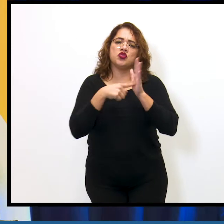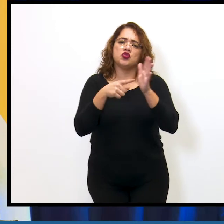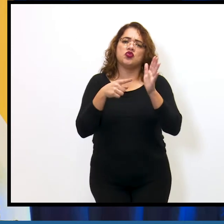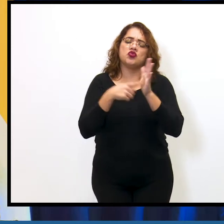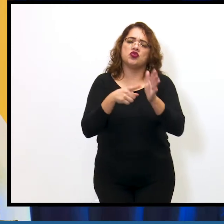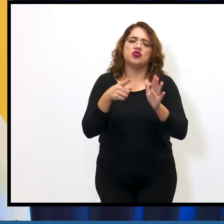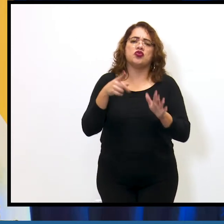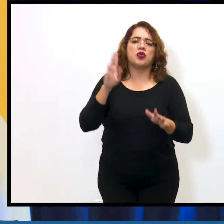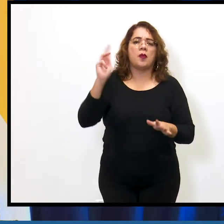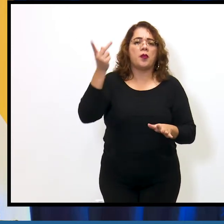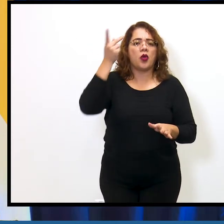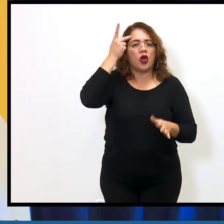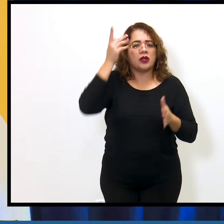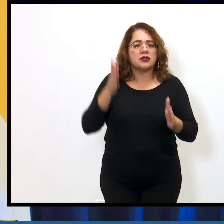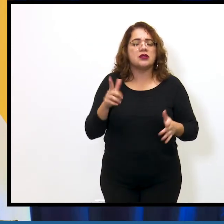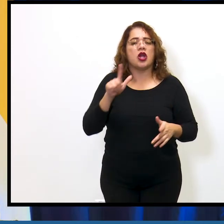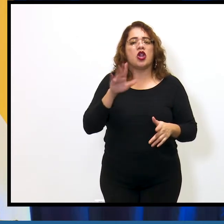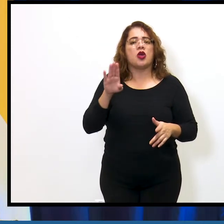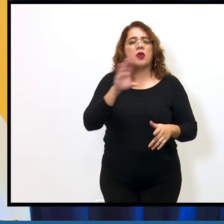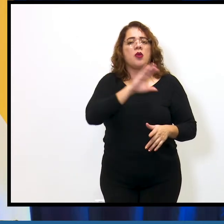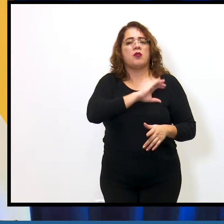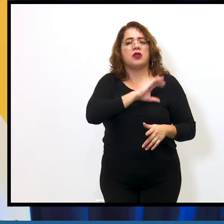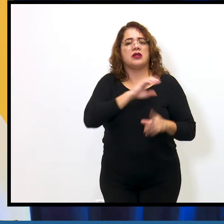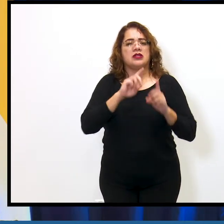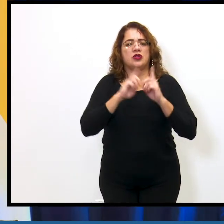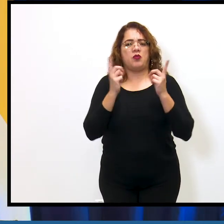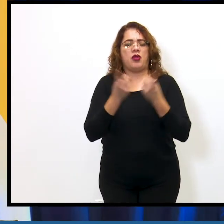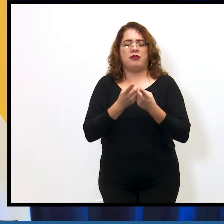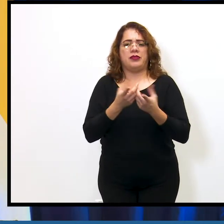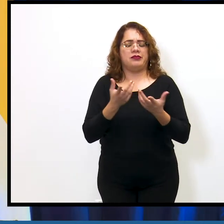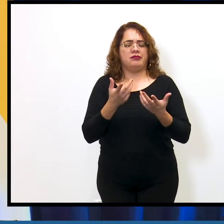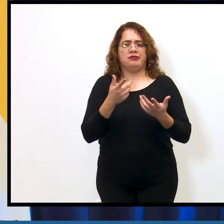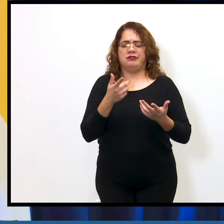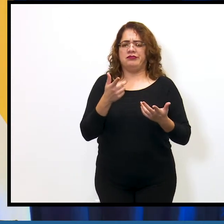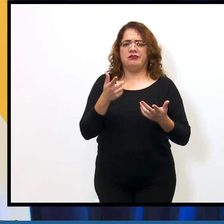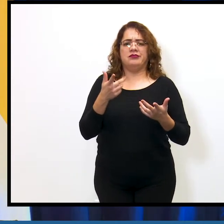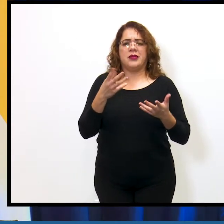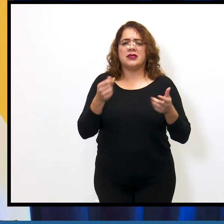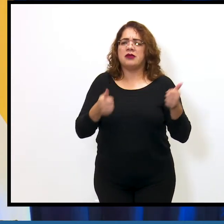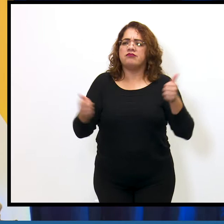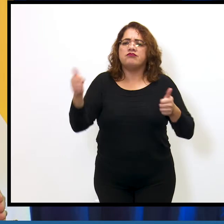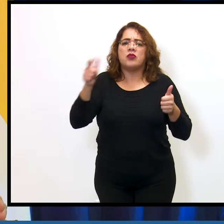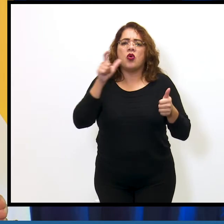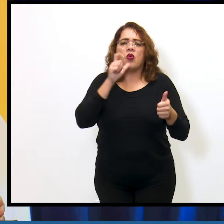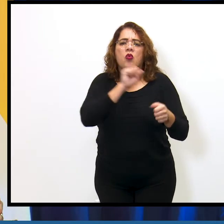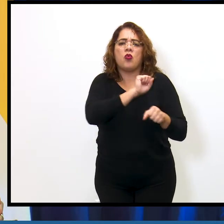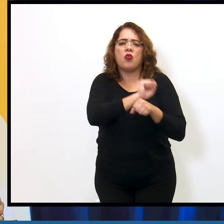then even the Long Beach police department not following health officials advice and I just